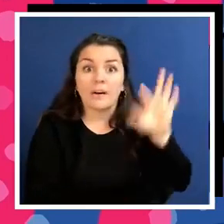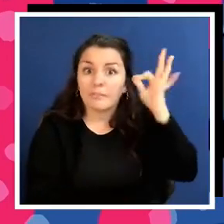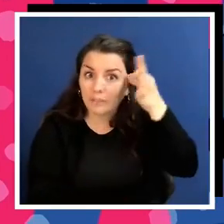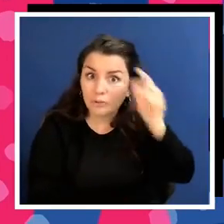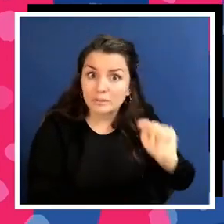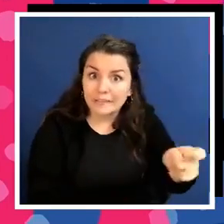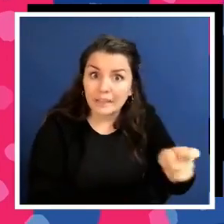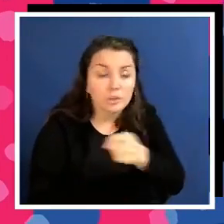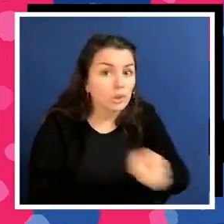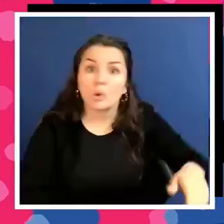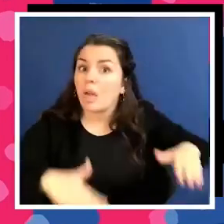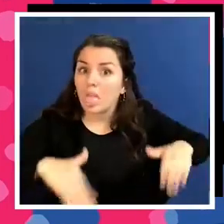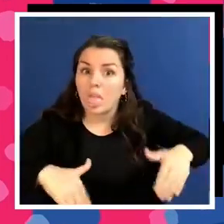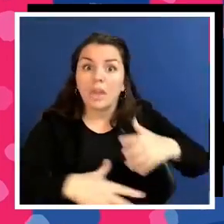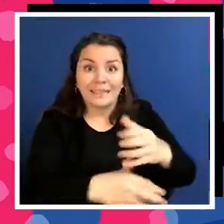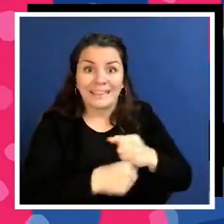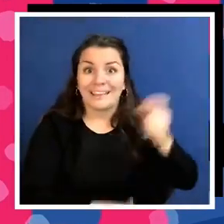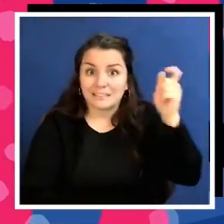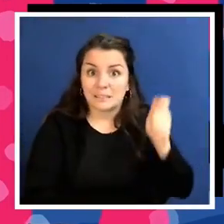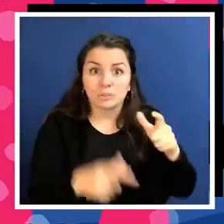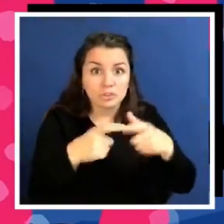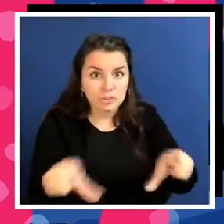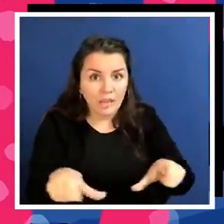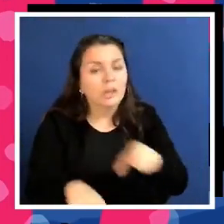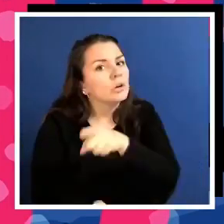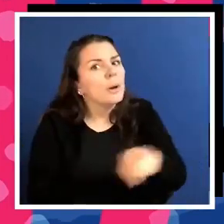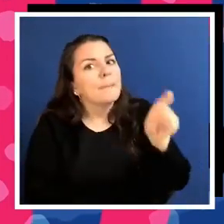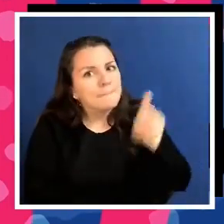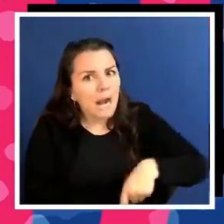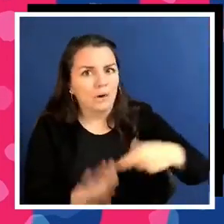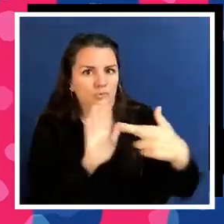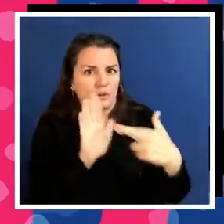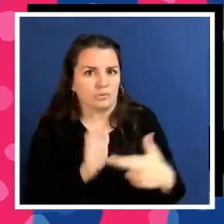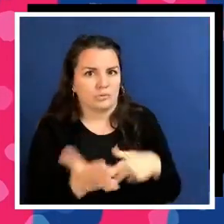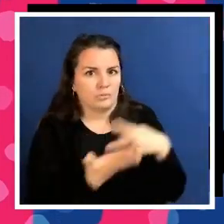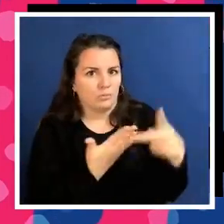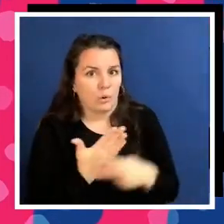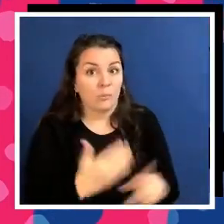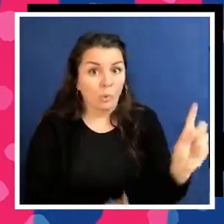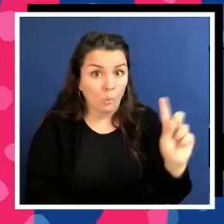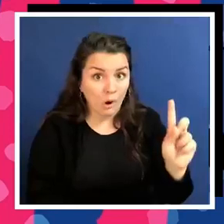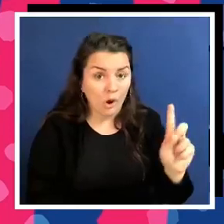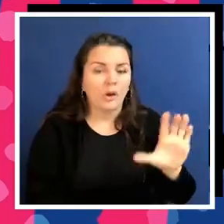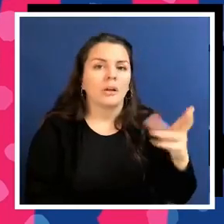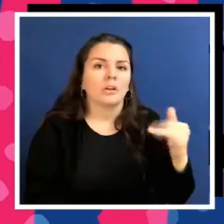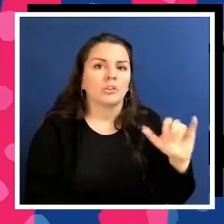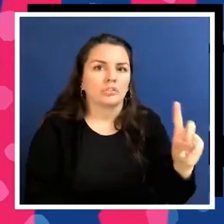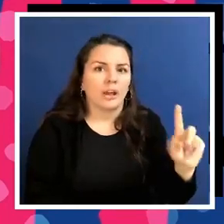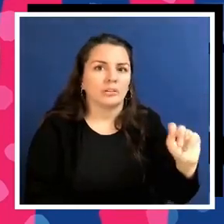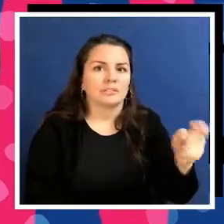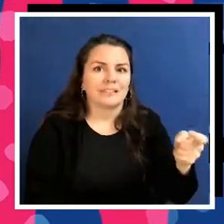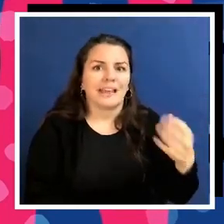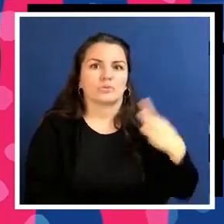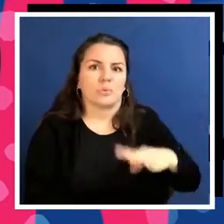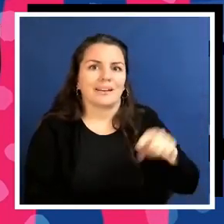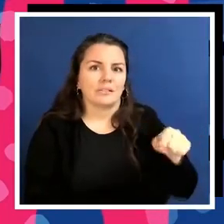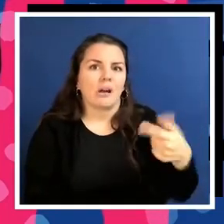YOUR FAMILY DOES NOT FILE